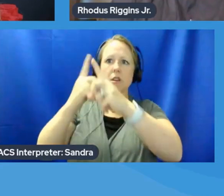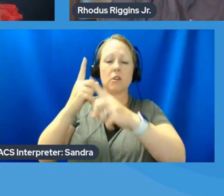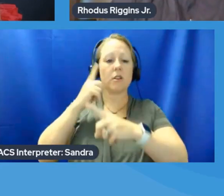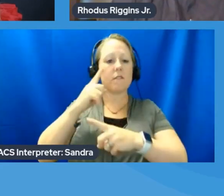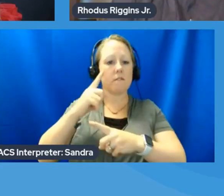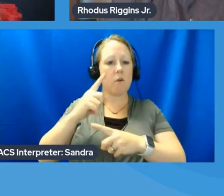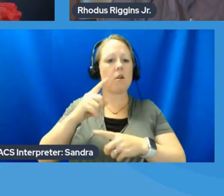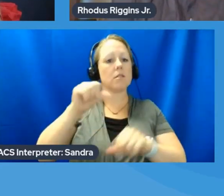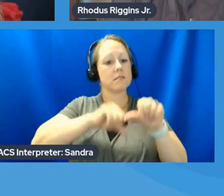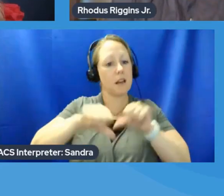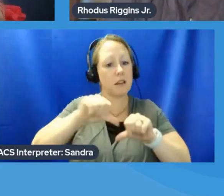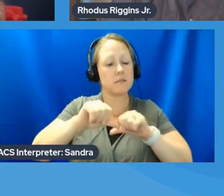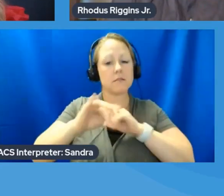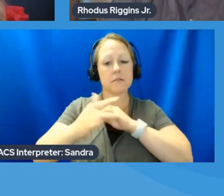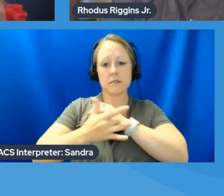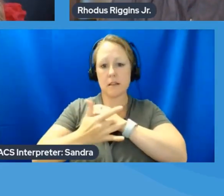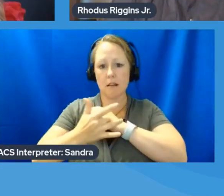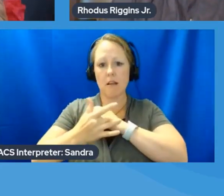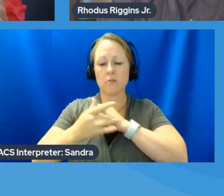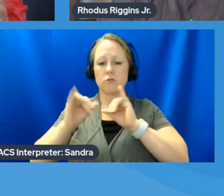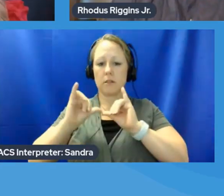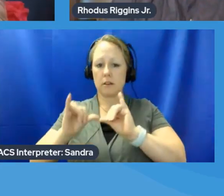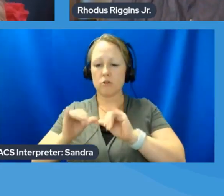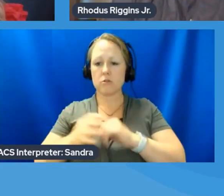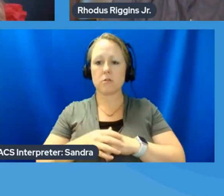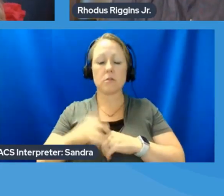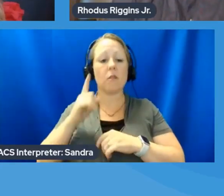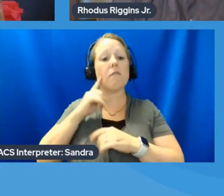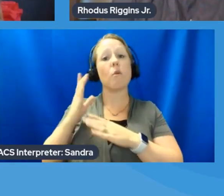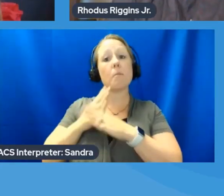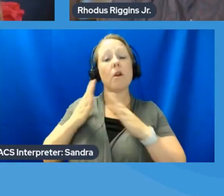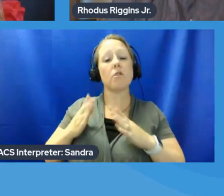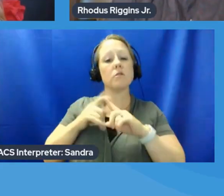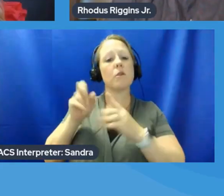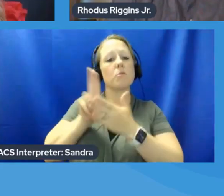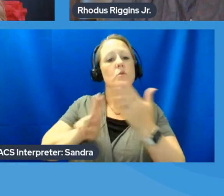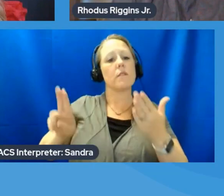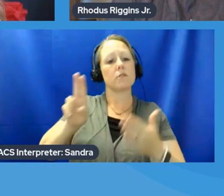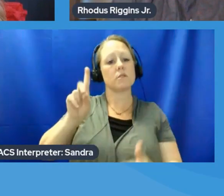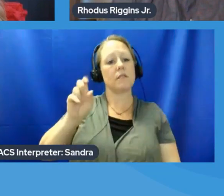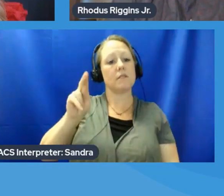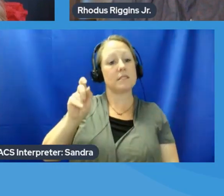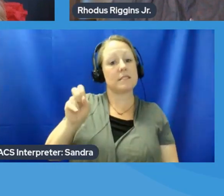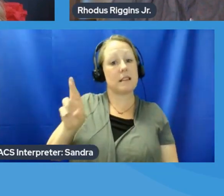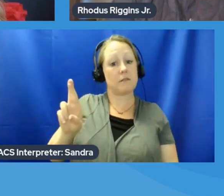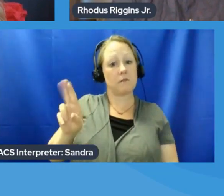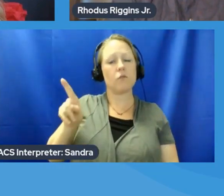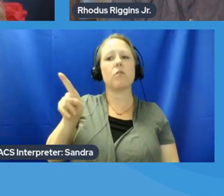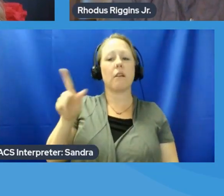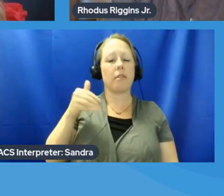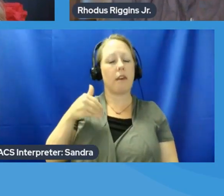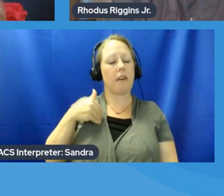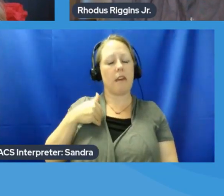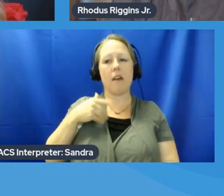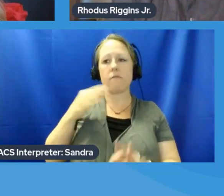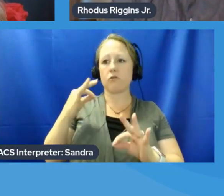So our partners at the University of Denver has really a fairly well established set of learning trajectories